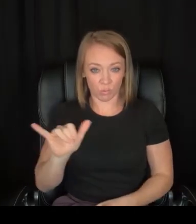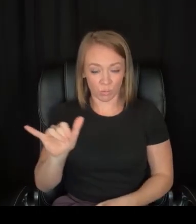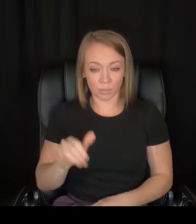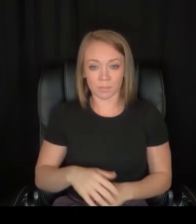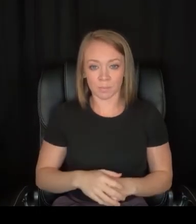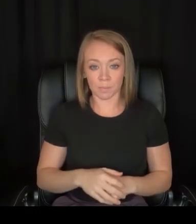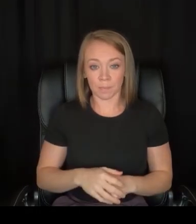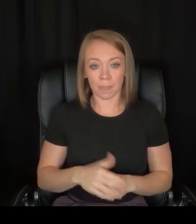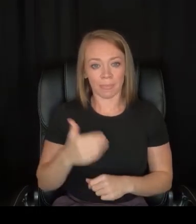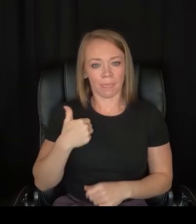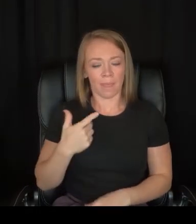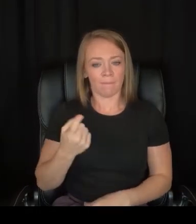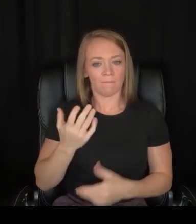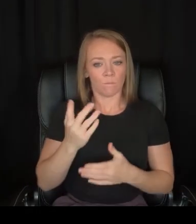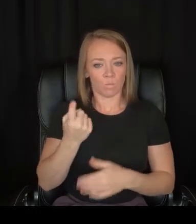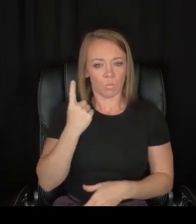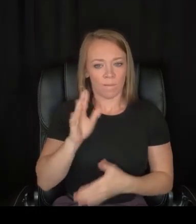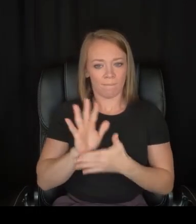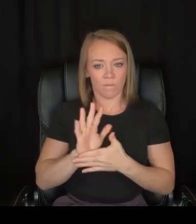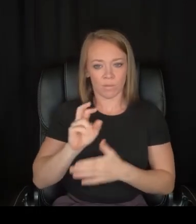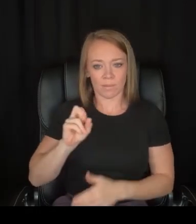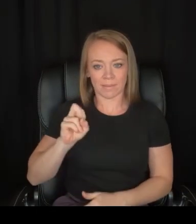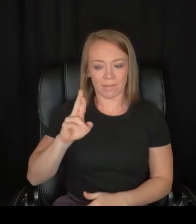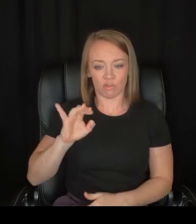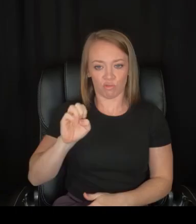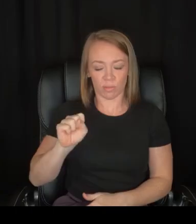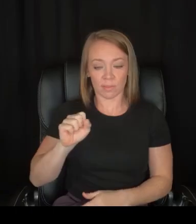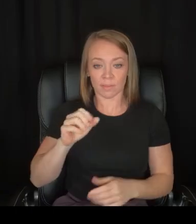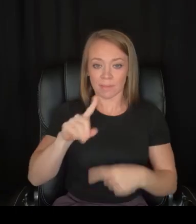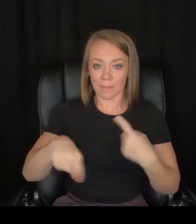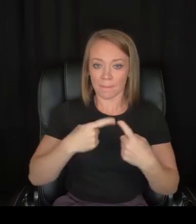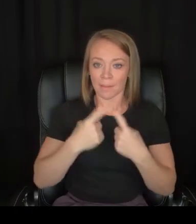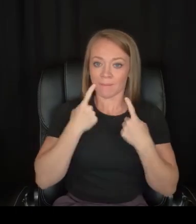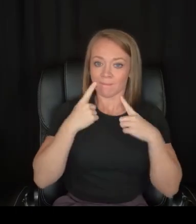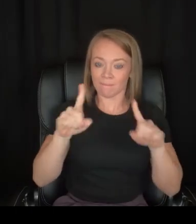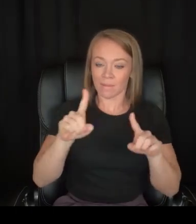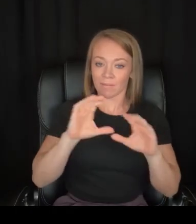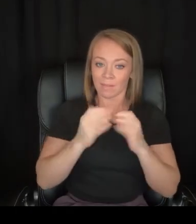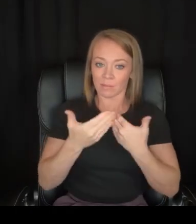There is a video series on effective classroom strategies for students with